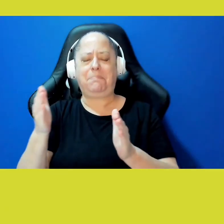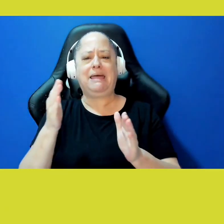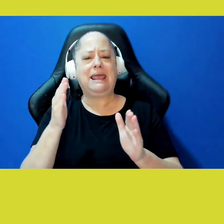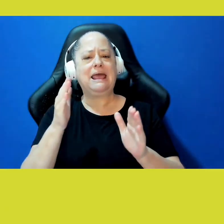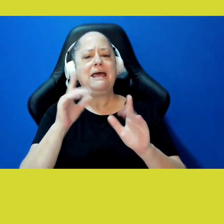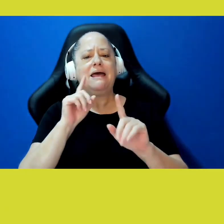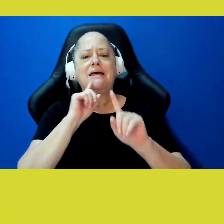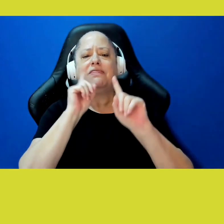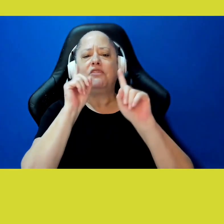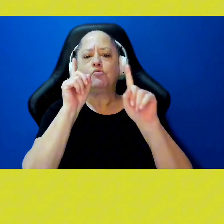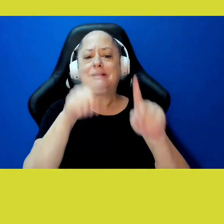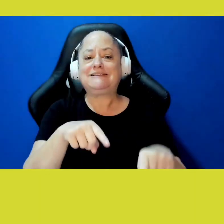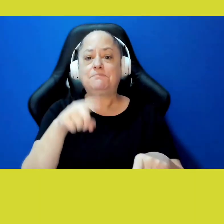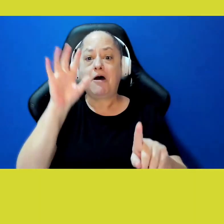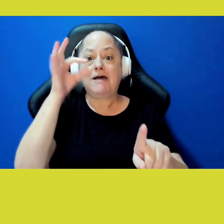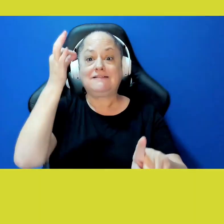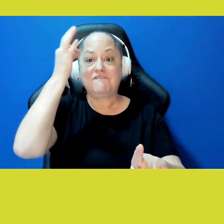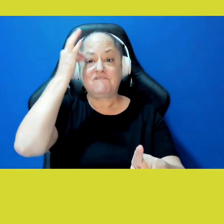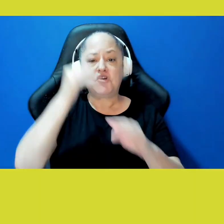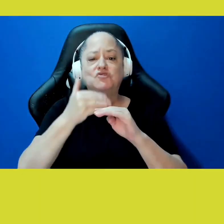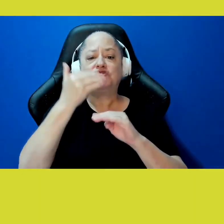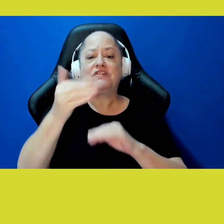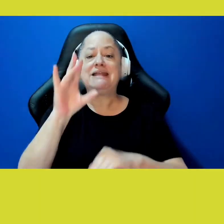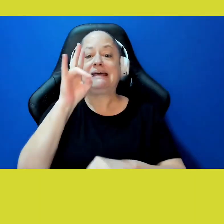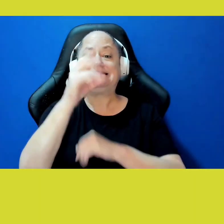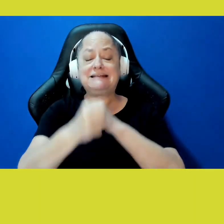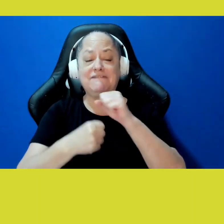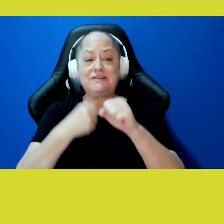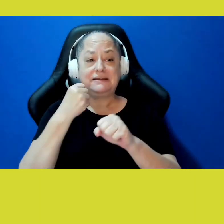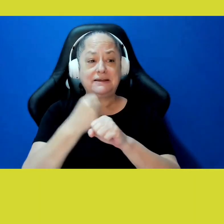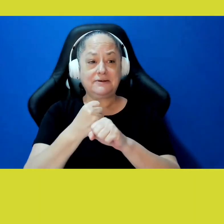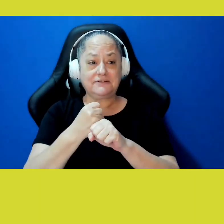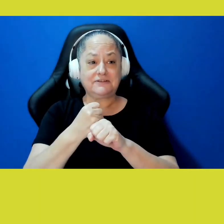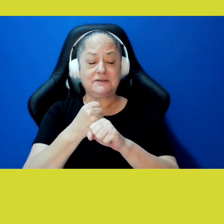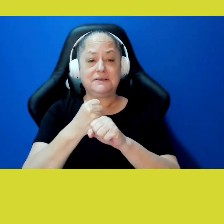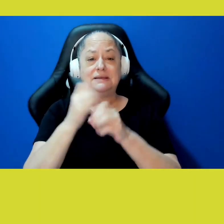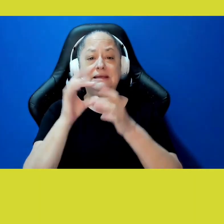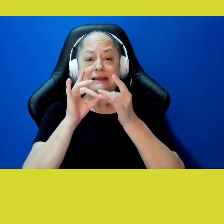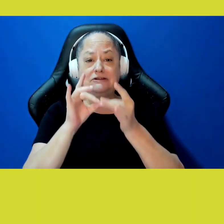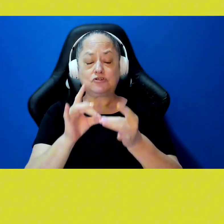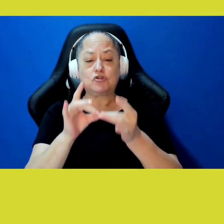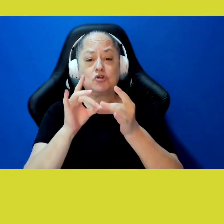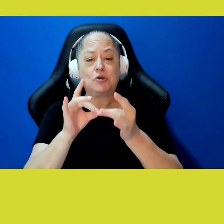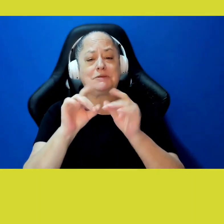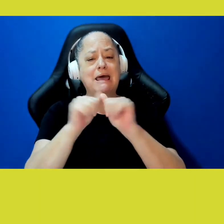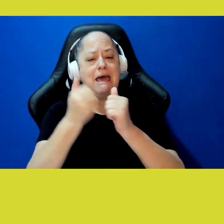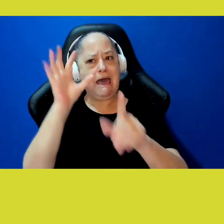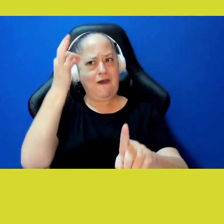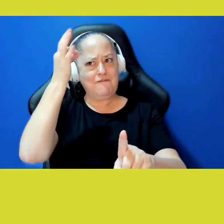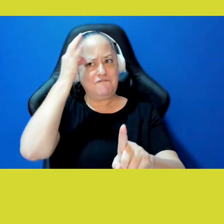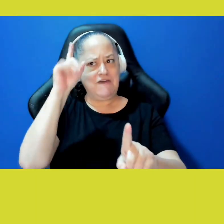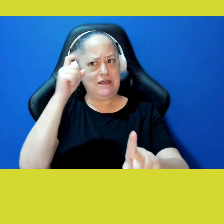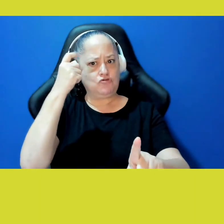next seven years or so in terms of how the federal government responded to homelessness.